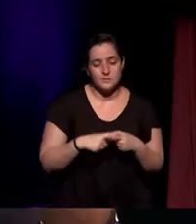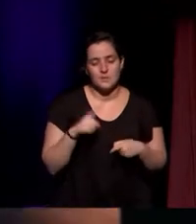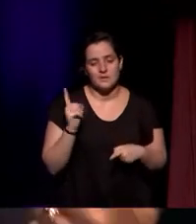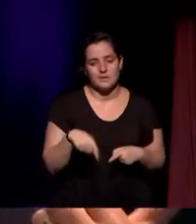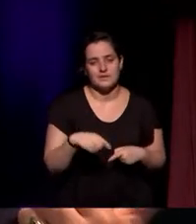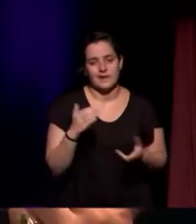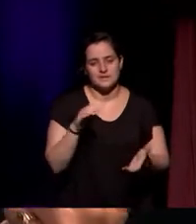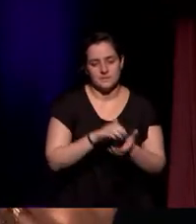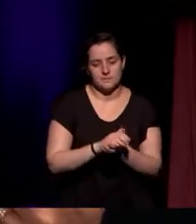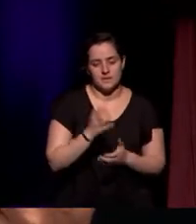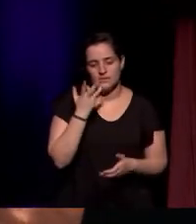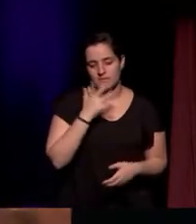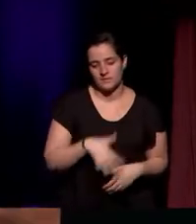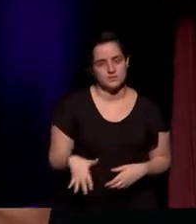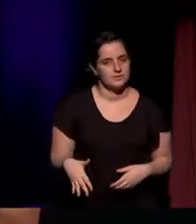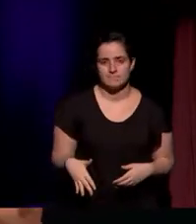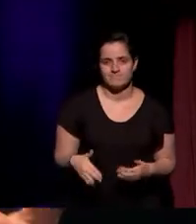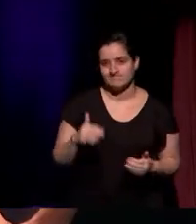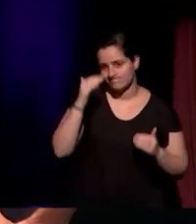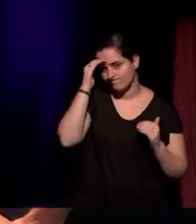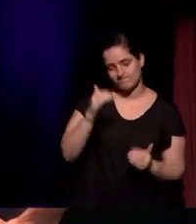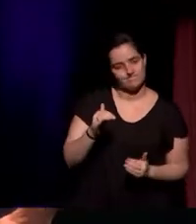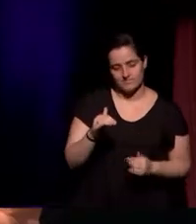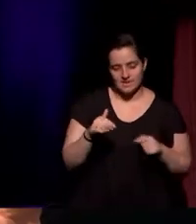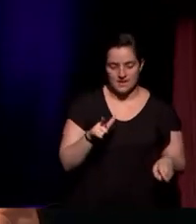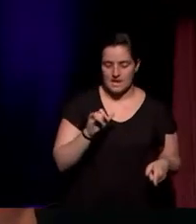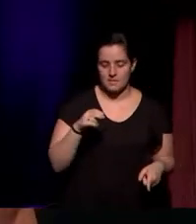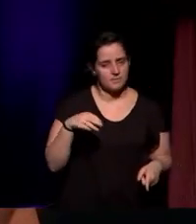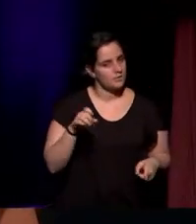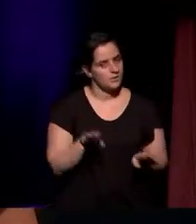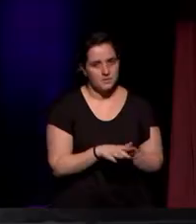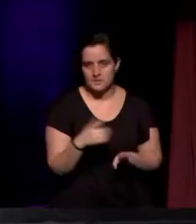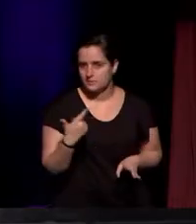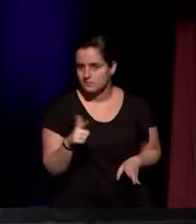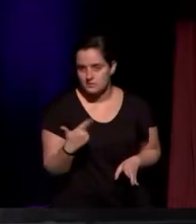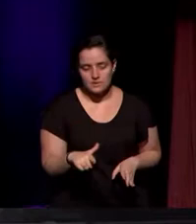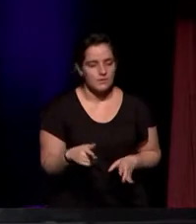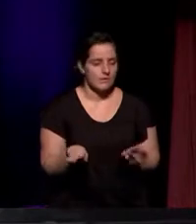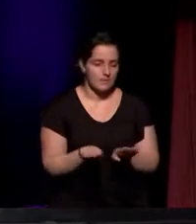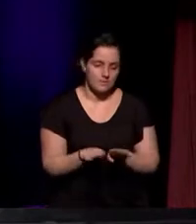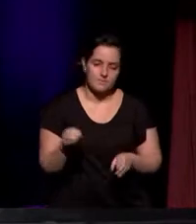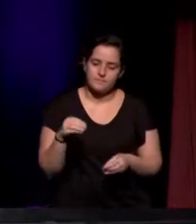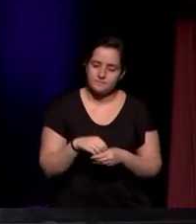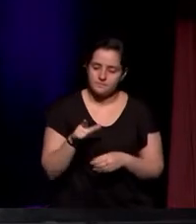Not respected nor in Lebanon nor in the Lebanese Christian communities.